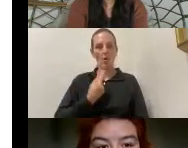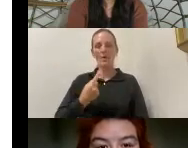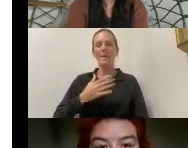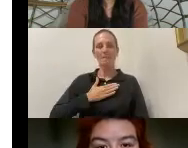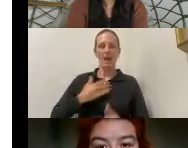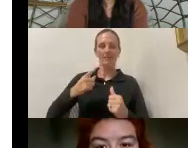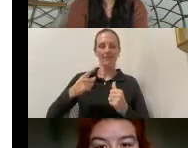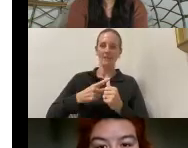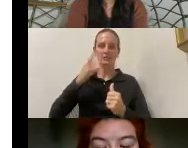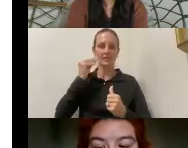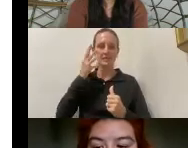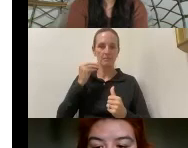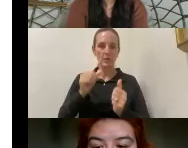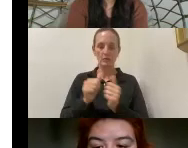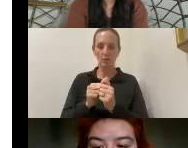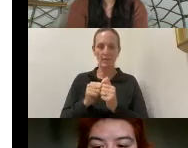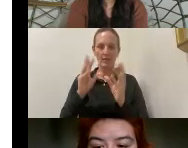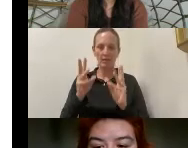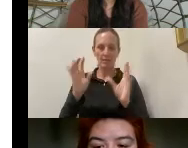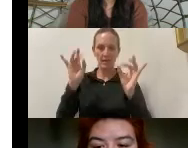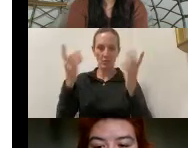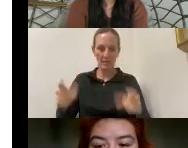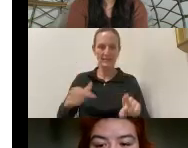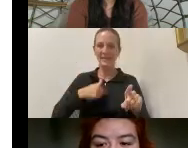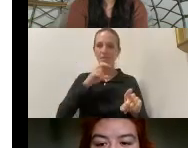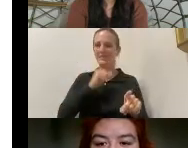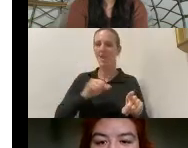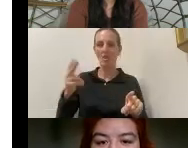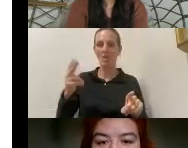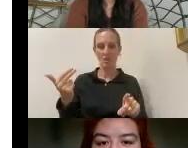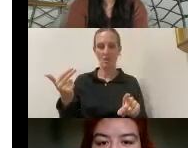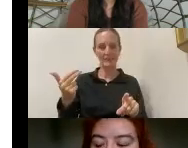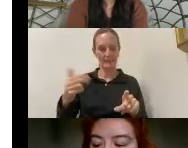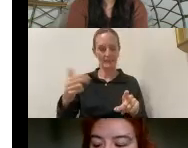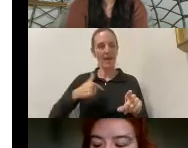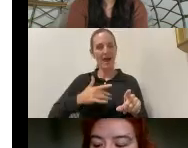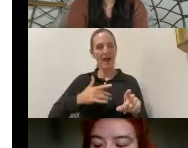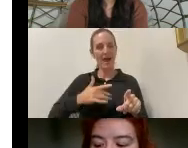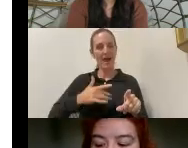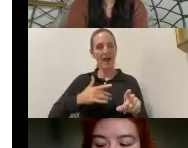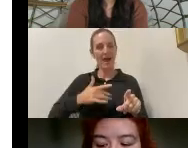And it wasn't until I got back into my community that I really started to get to that healing